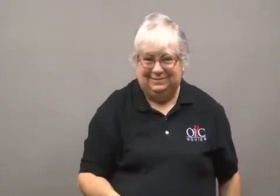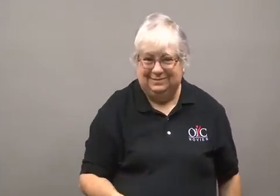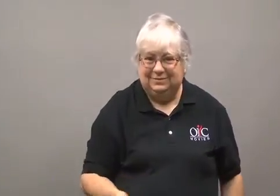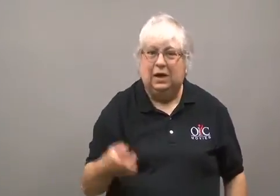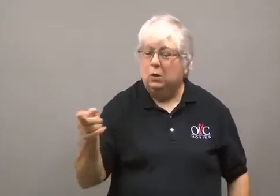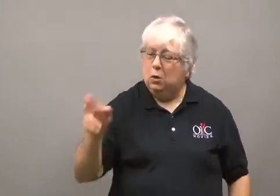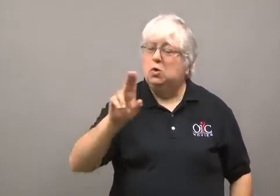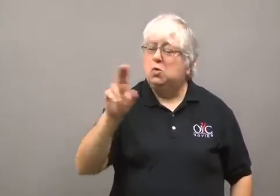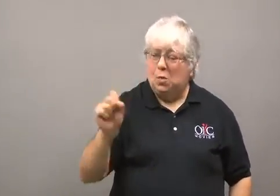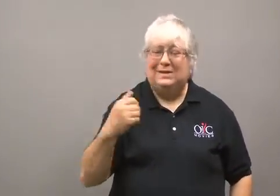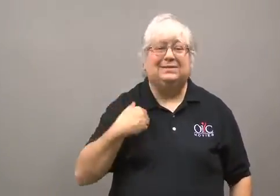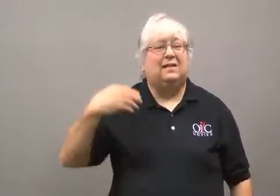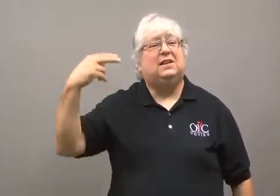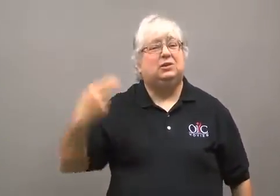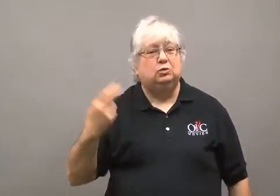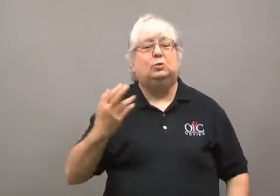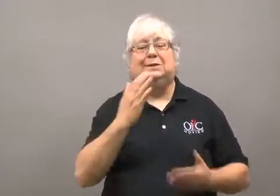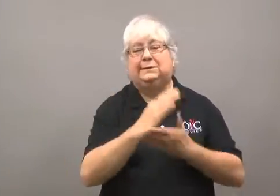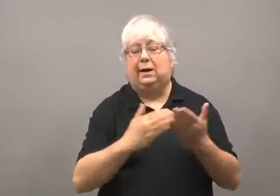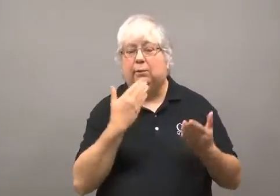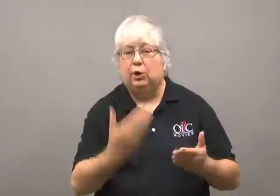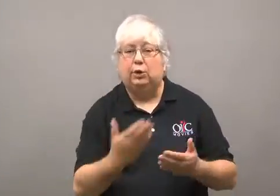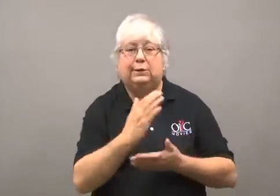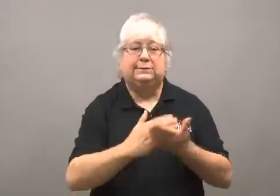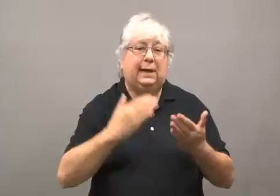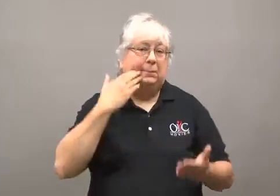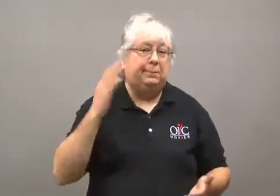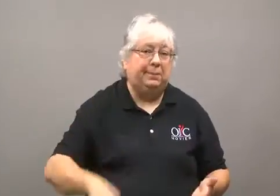He said the USA has both good and bad in its history.